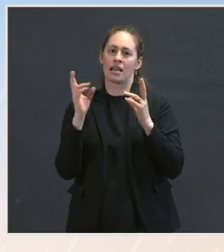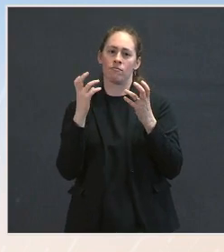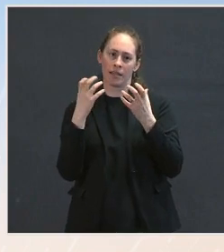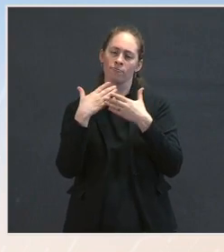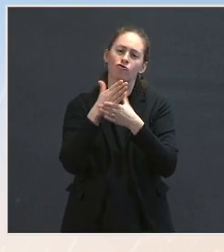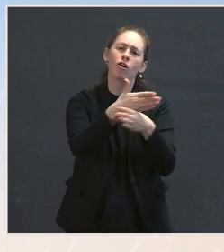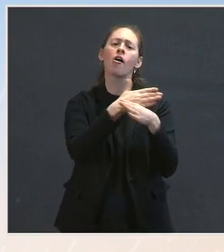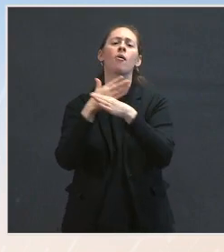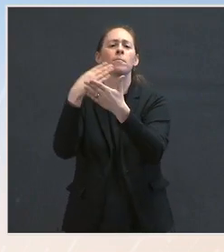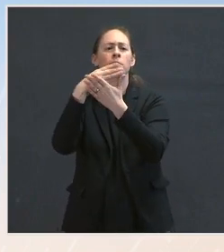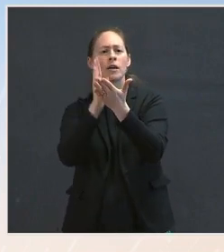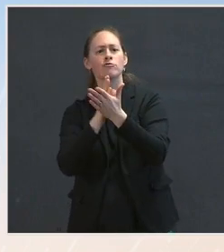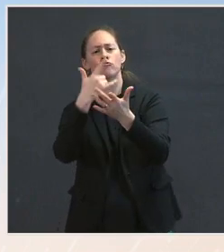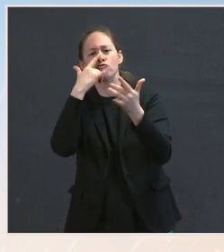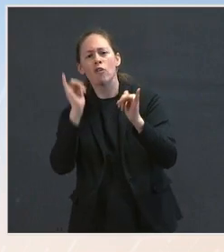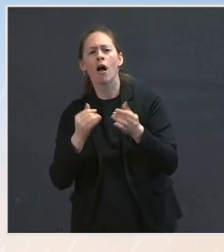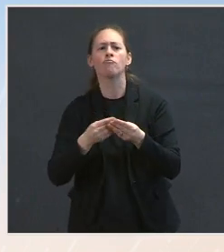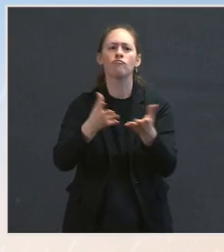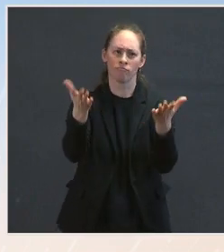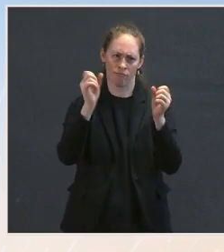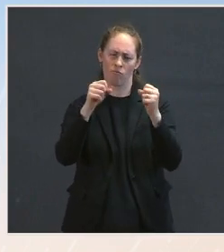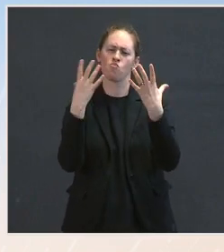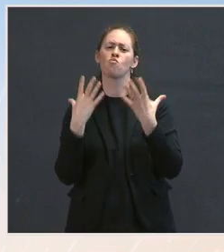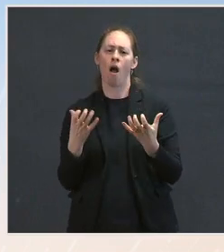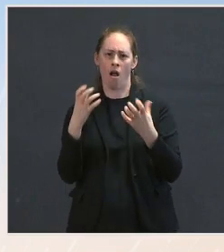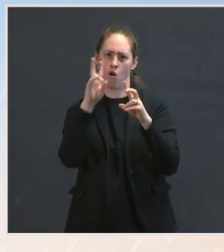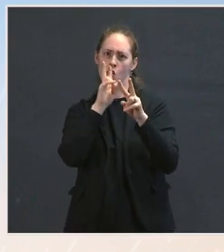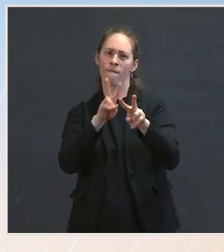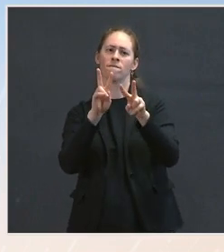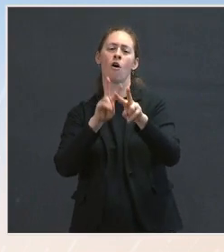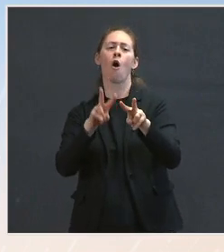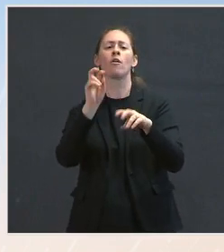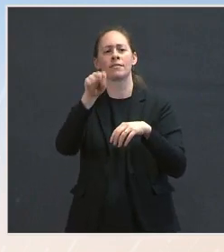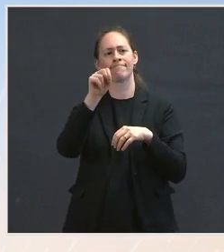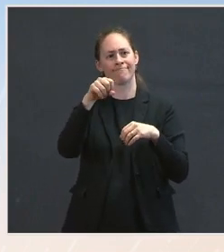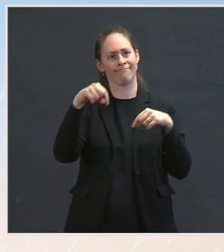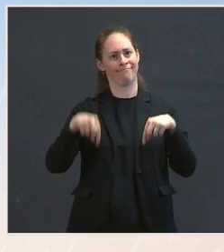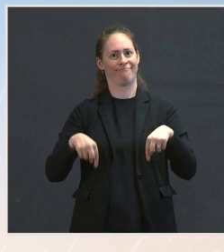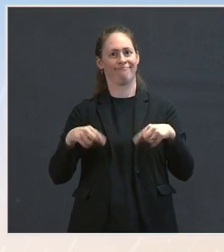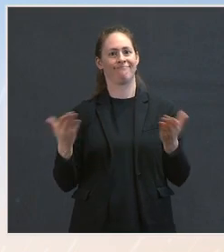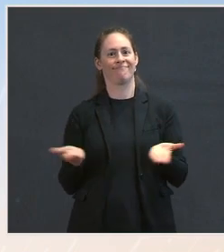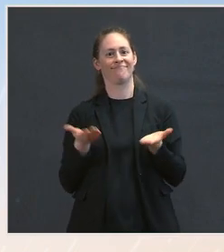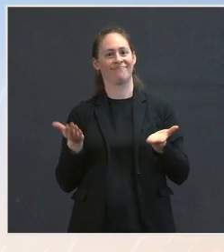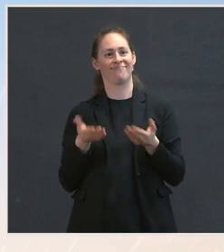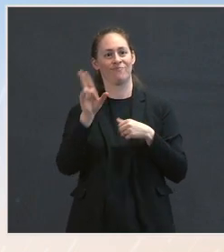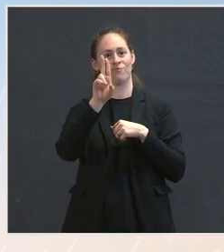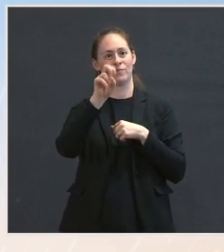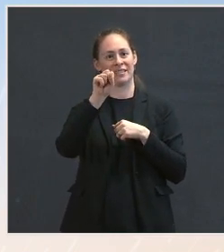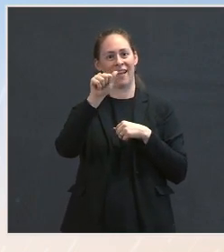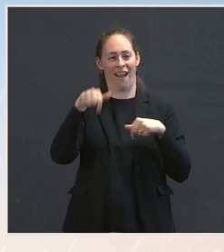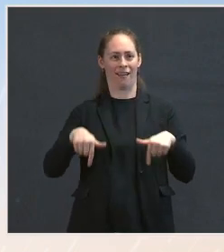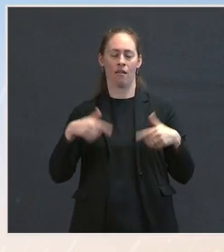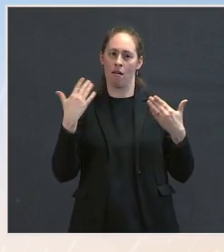as our nation faces unprecedented challenges. We anticipated during the transition -- and we talked about it a bit during the transition --